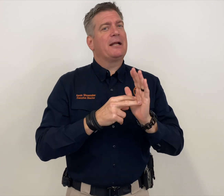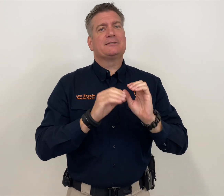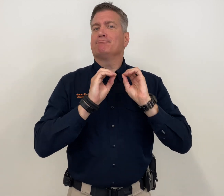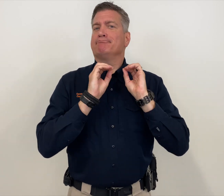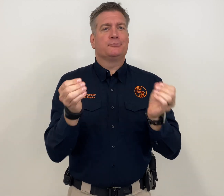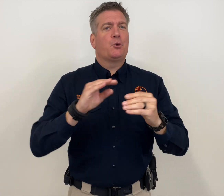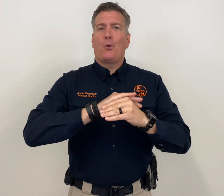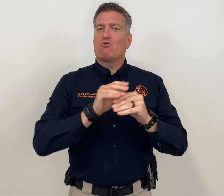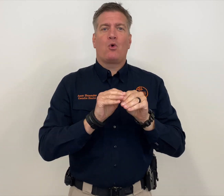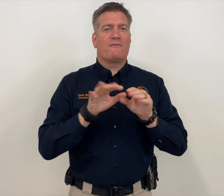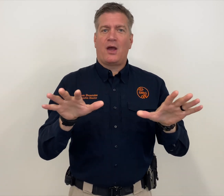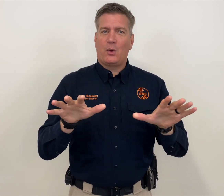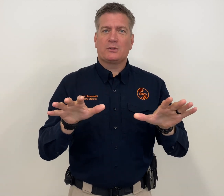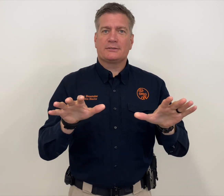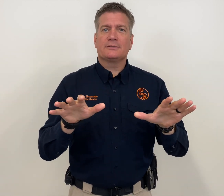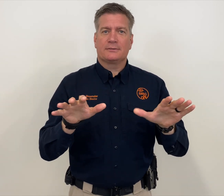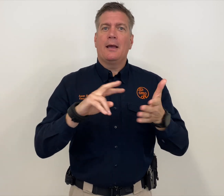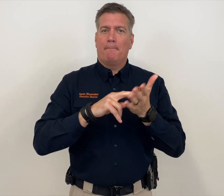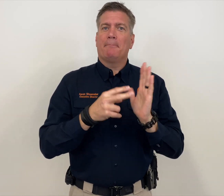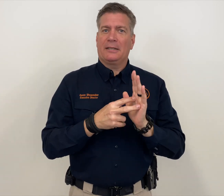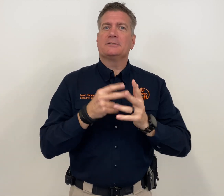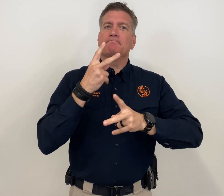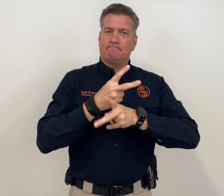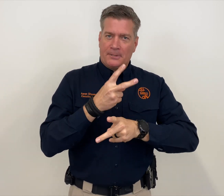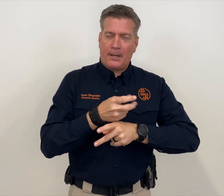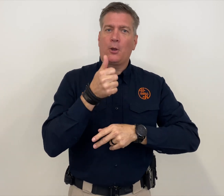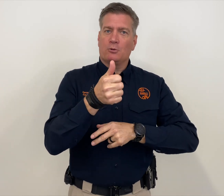test is negative it means you do not have the coronavirus and you will be